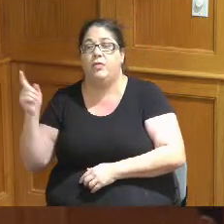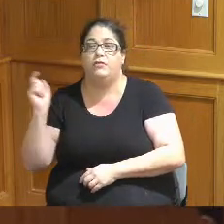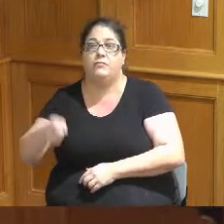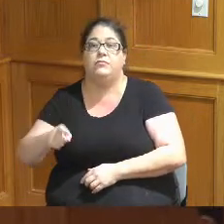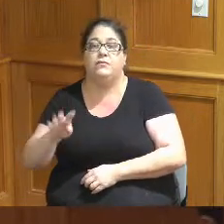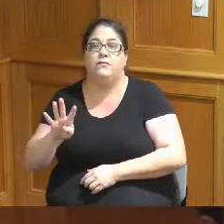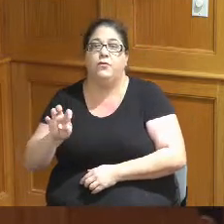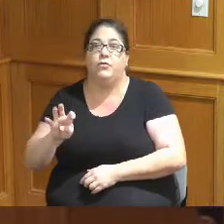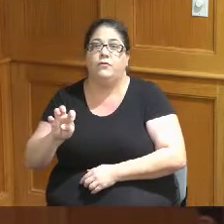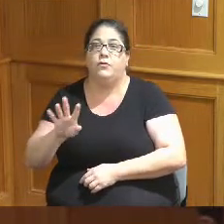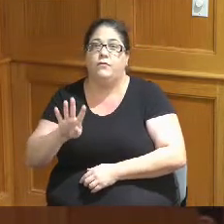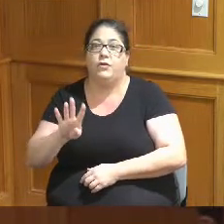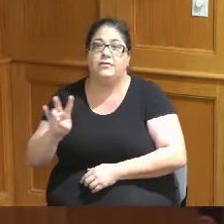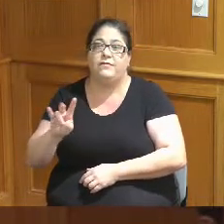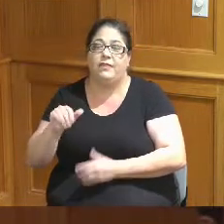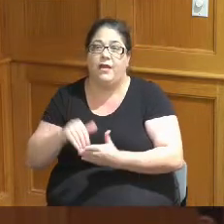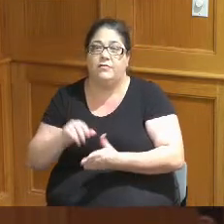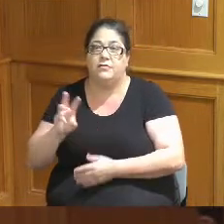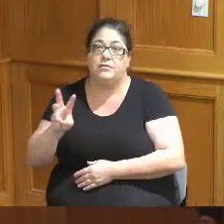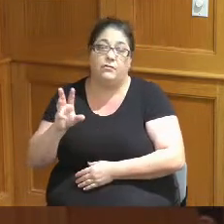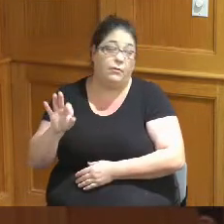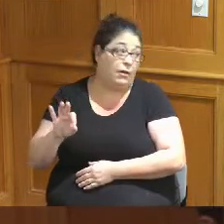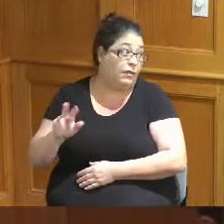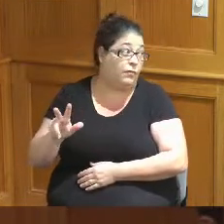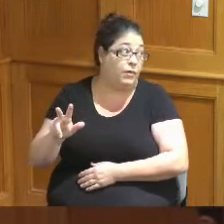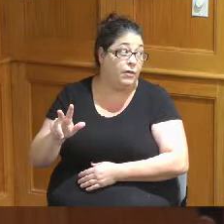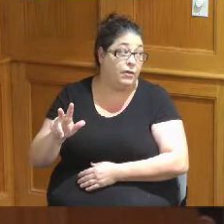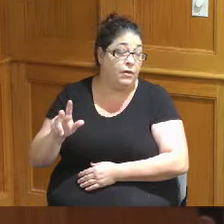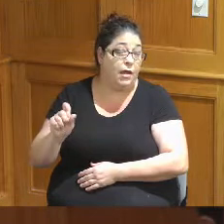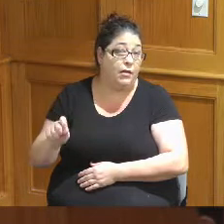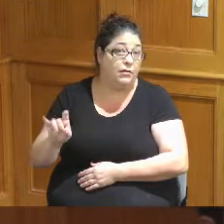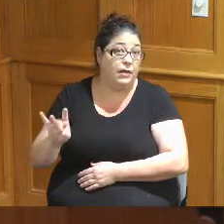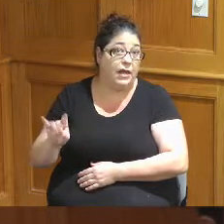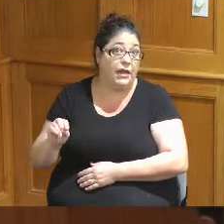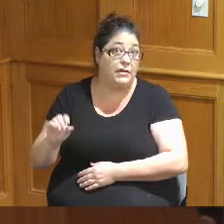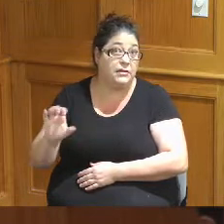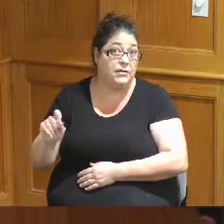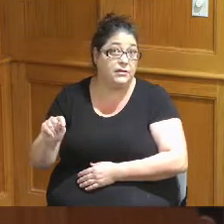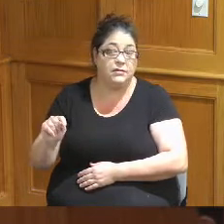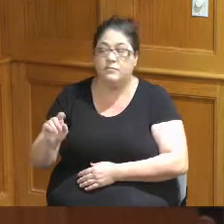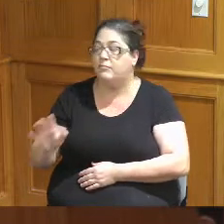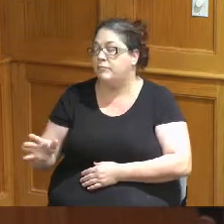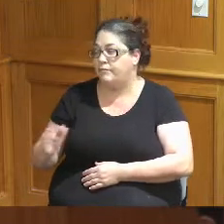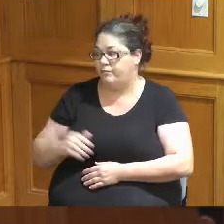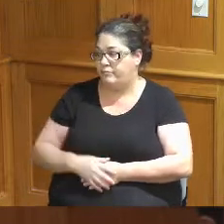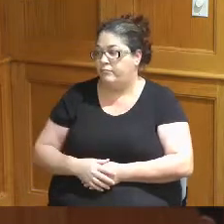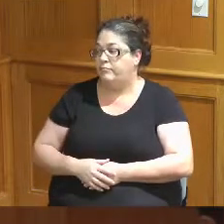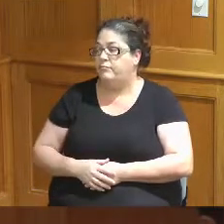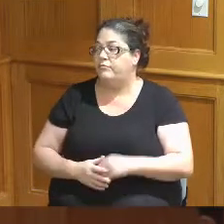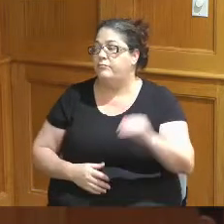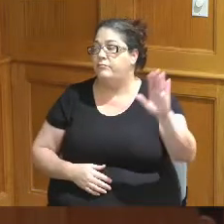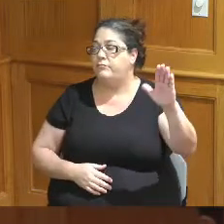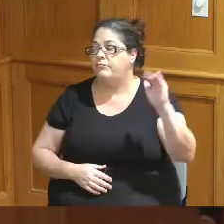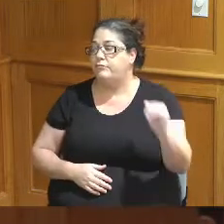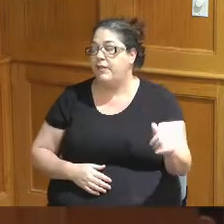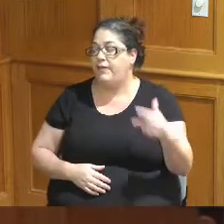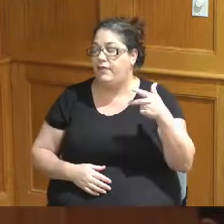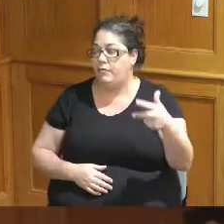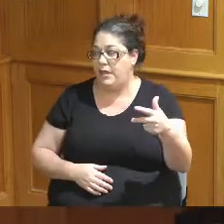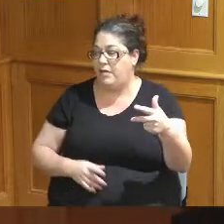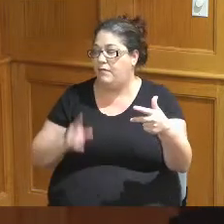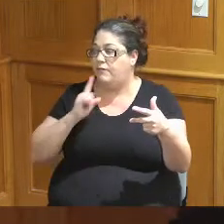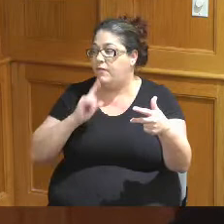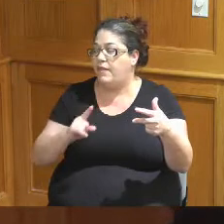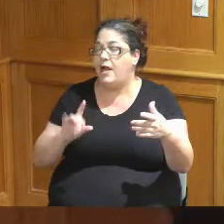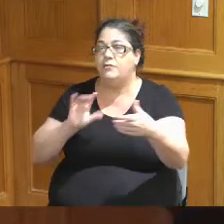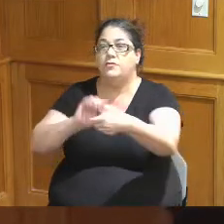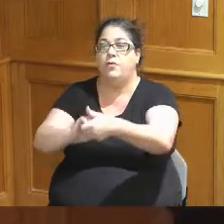407 623 and 84 cents item number three is a joint agreement with the city of Cincinnati for the